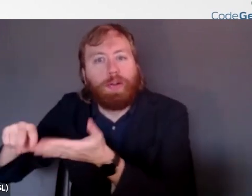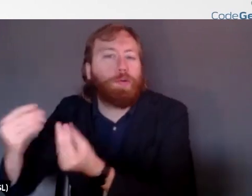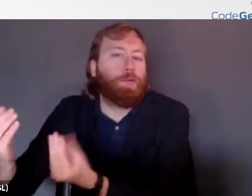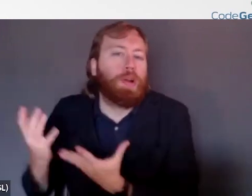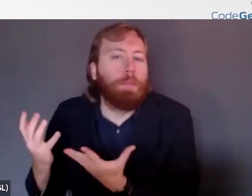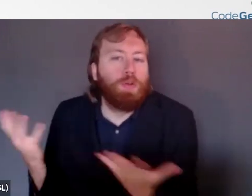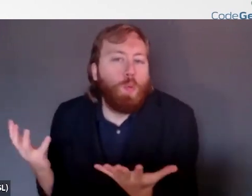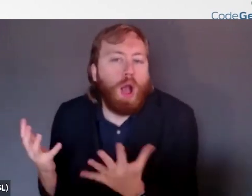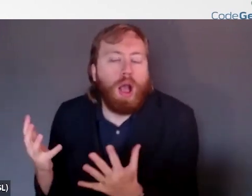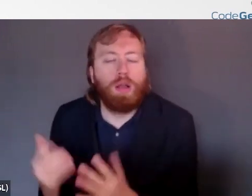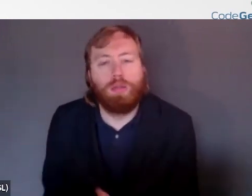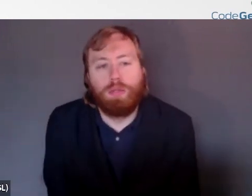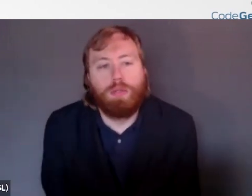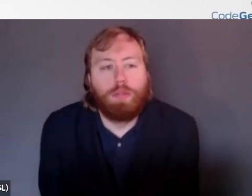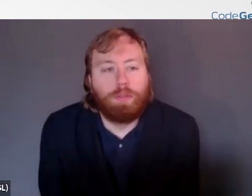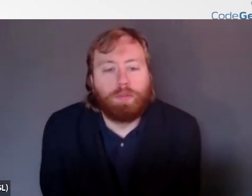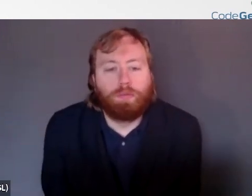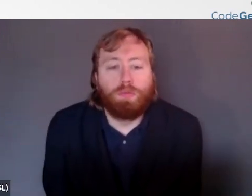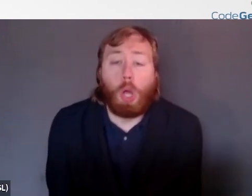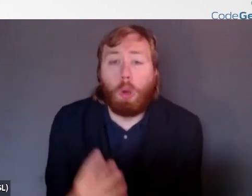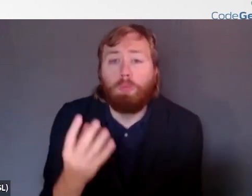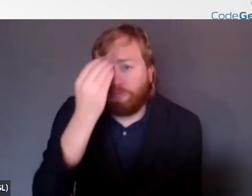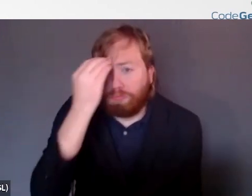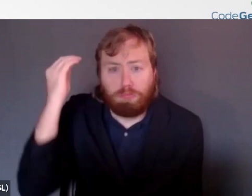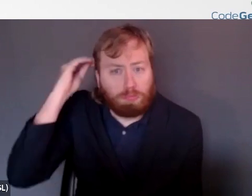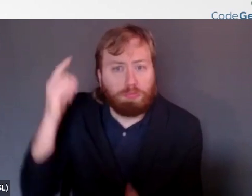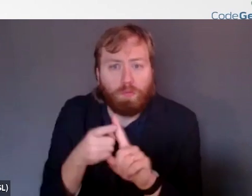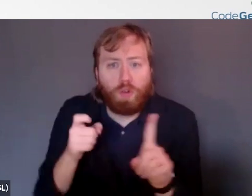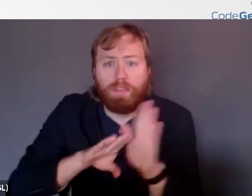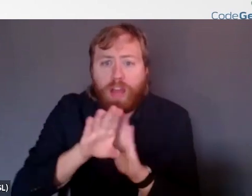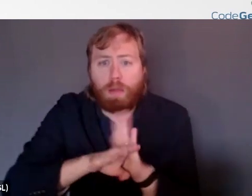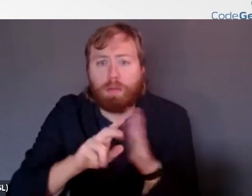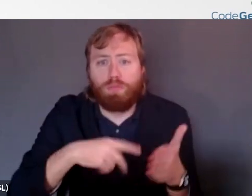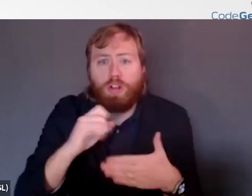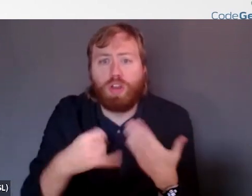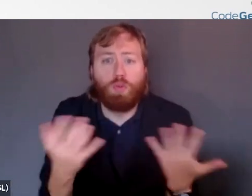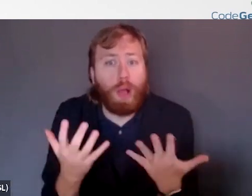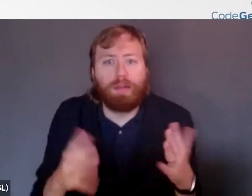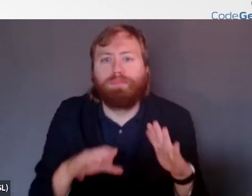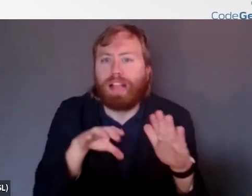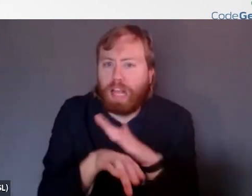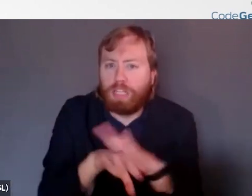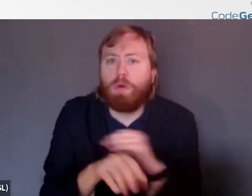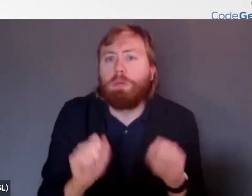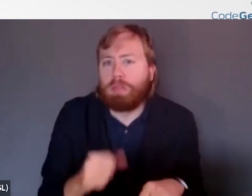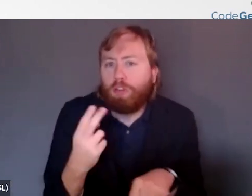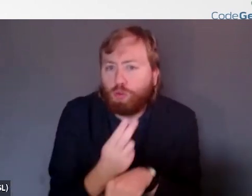The takeaways from this development project that we did are accessible and usable, apply